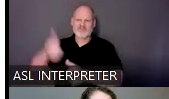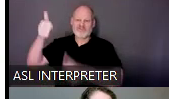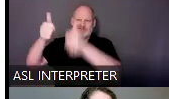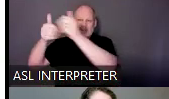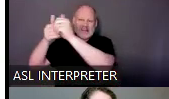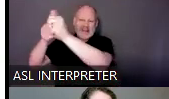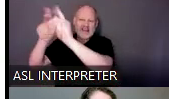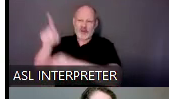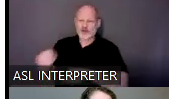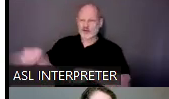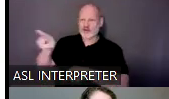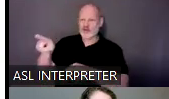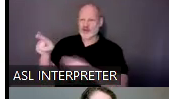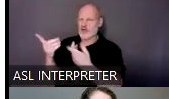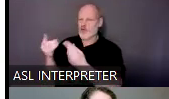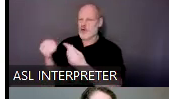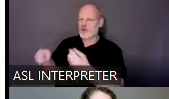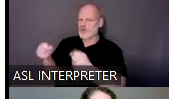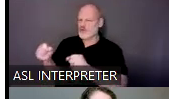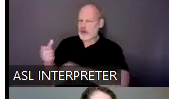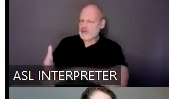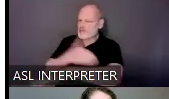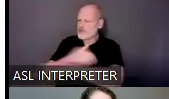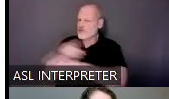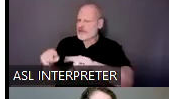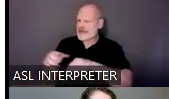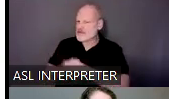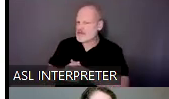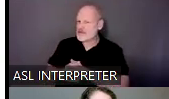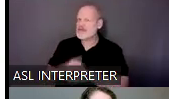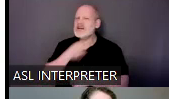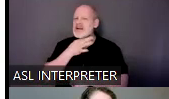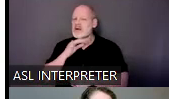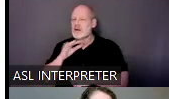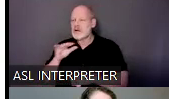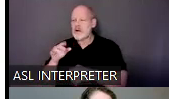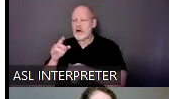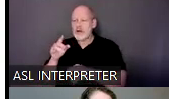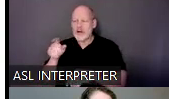wanted to know what was their experience trying to understand their data, access it,